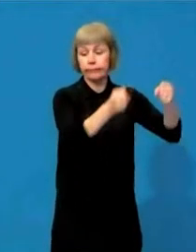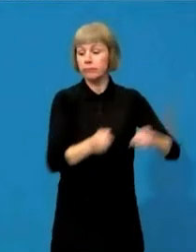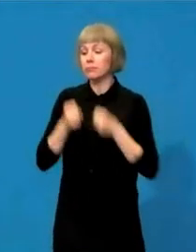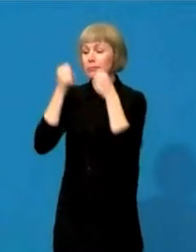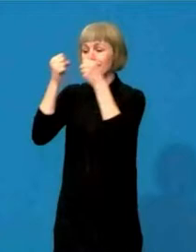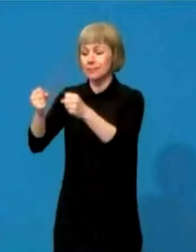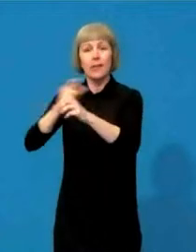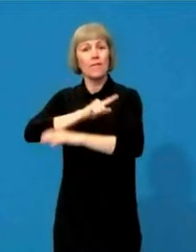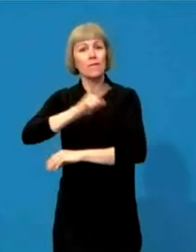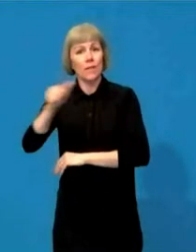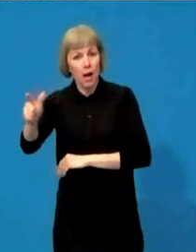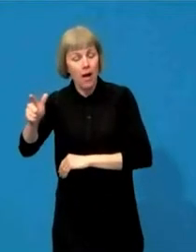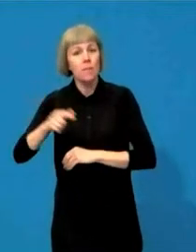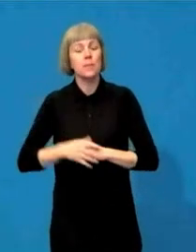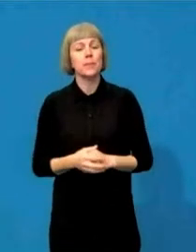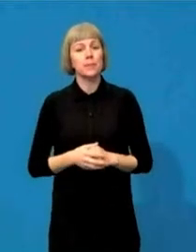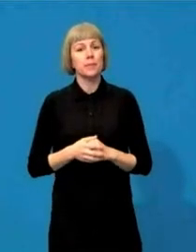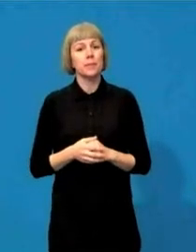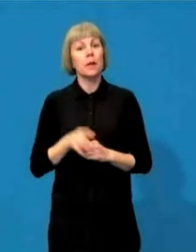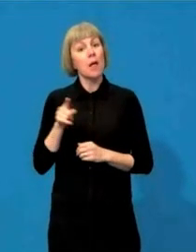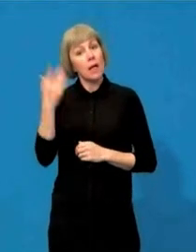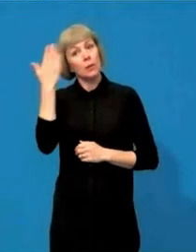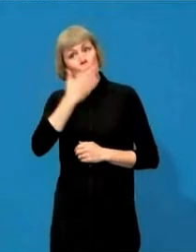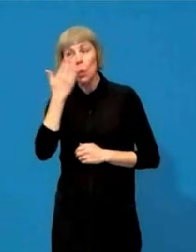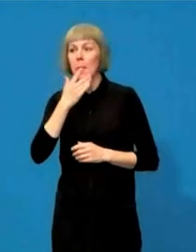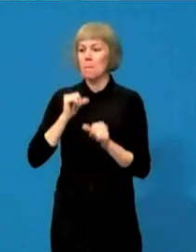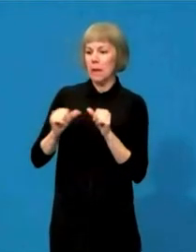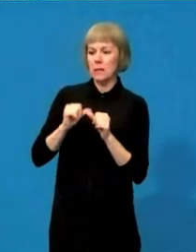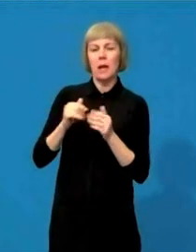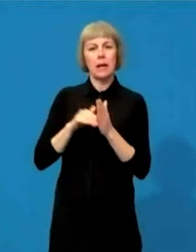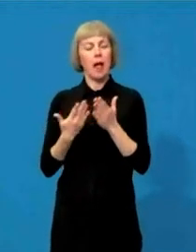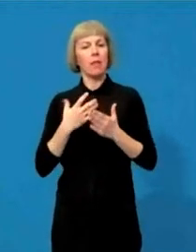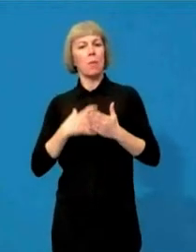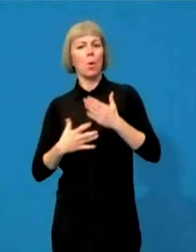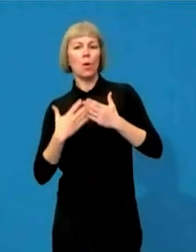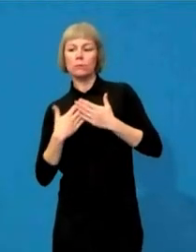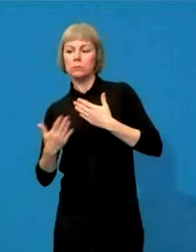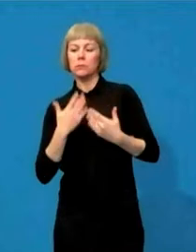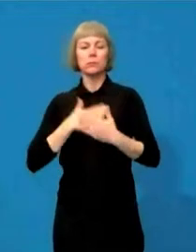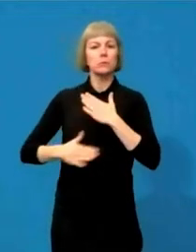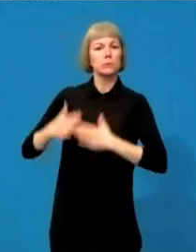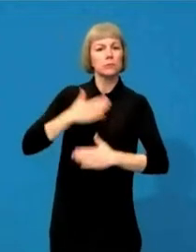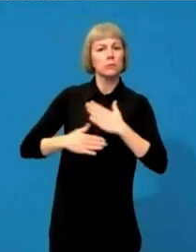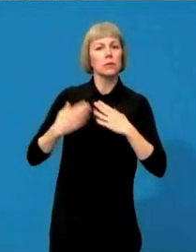this school is coping and doing quite well for the needs of our grandchildren.